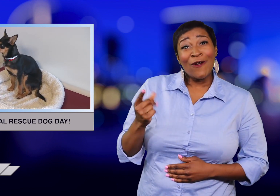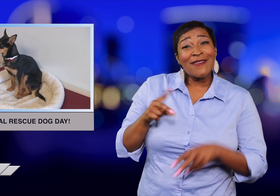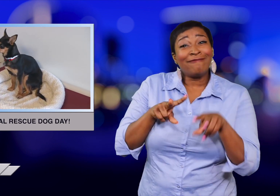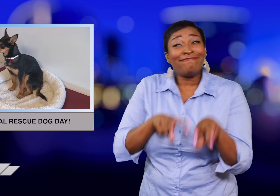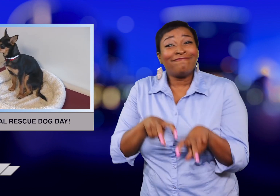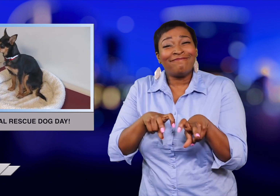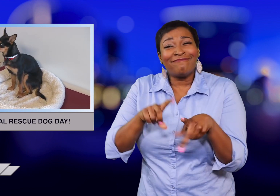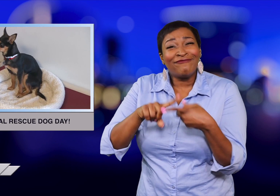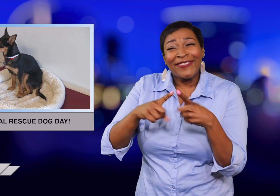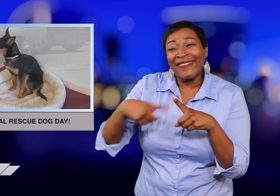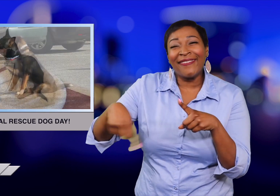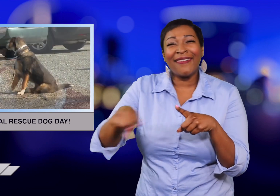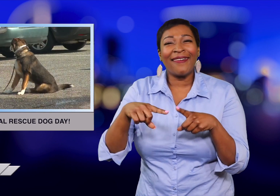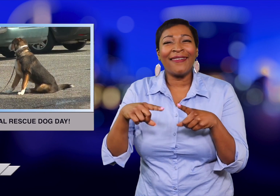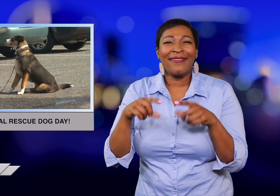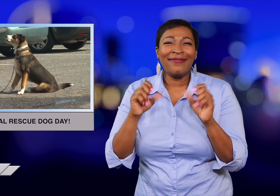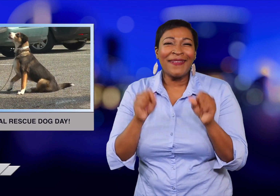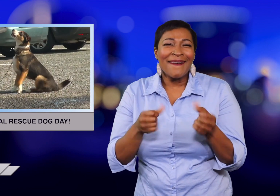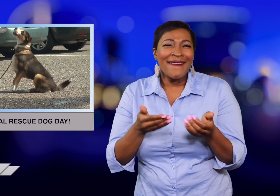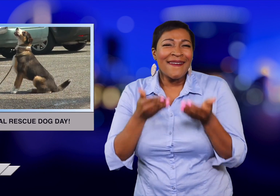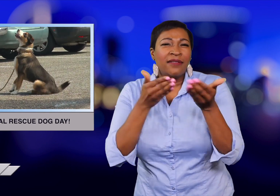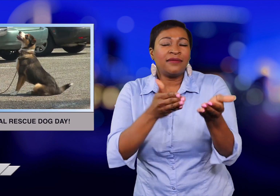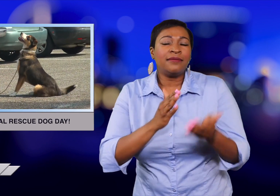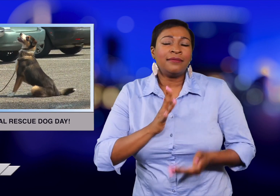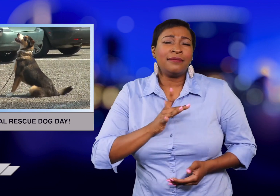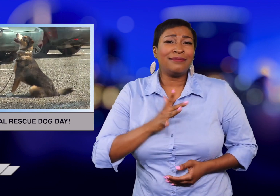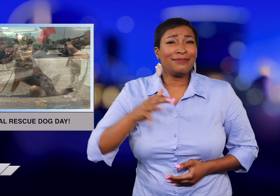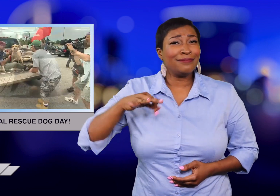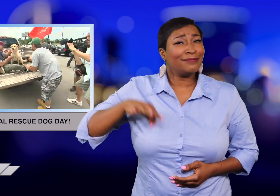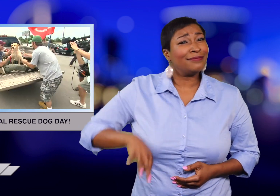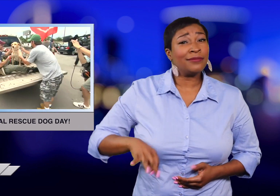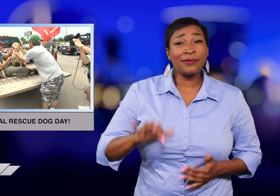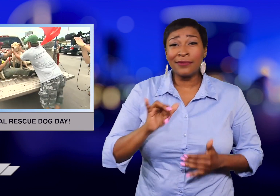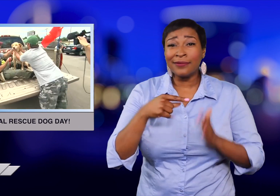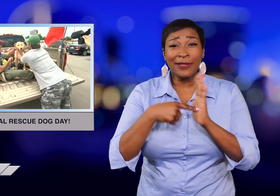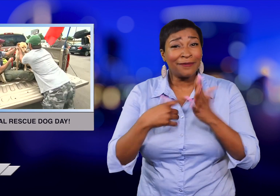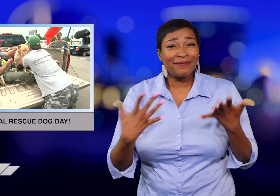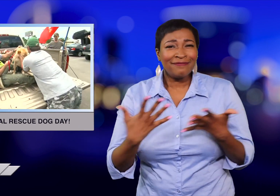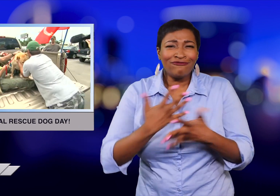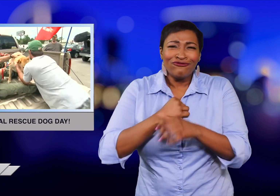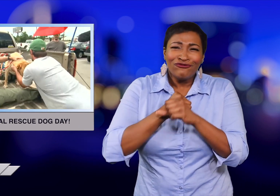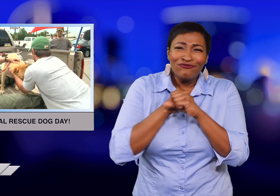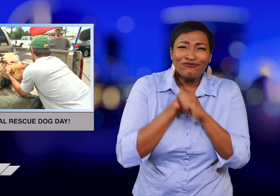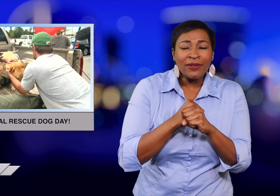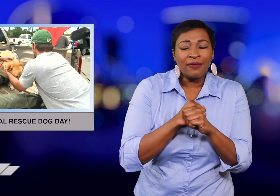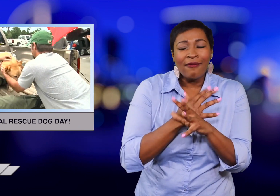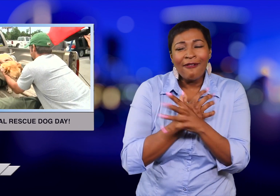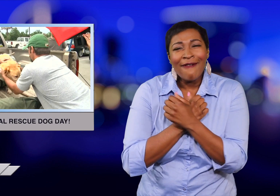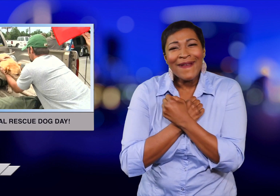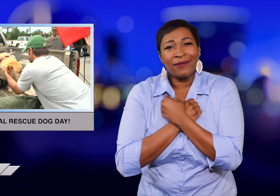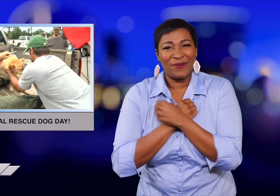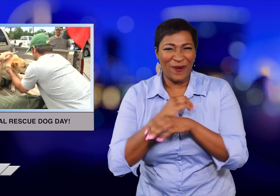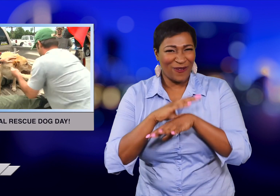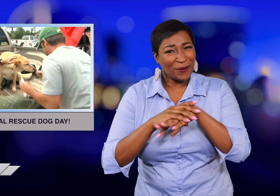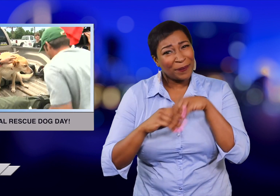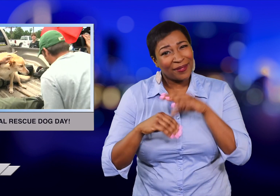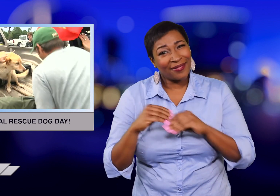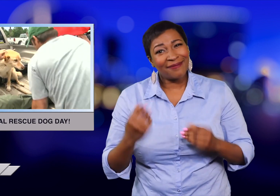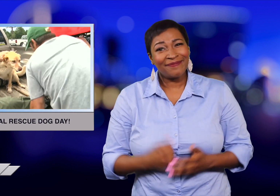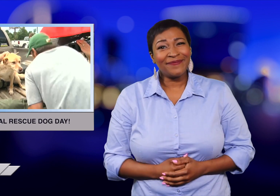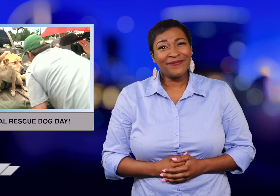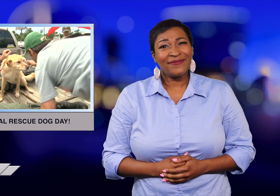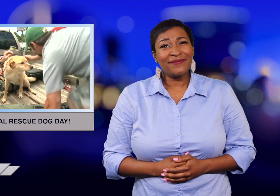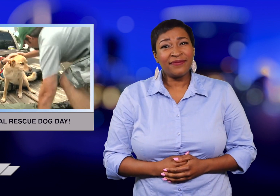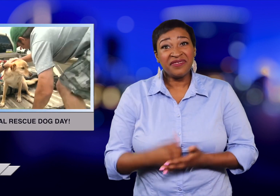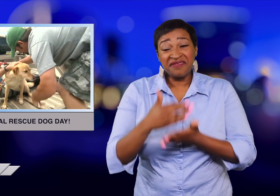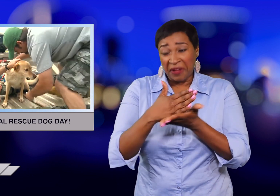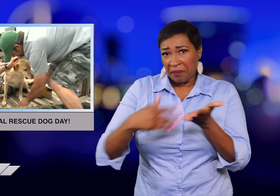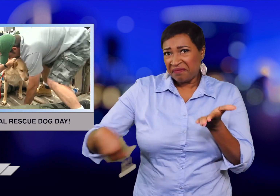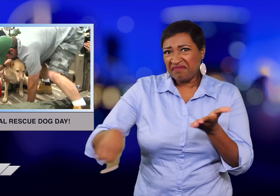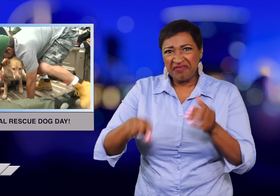These four-legged friends can offer a lot of benefits like protection, love and comfort.